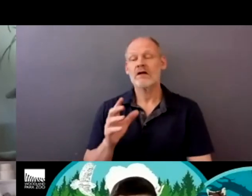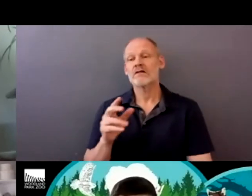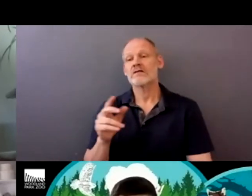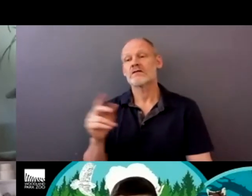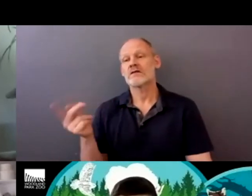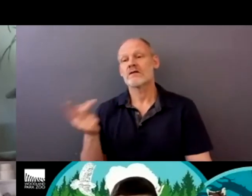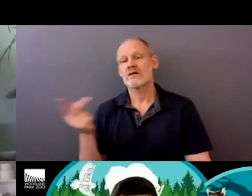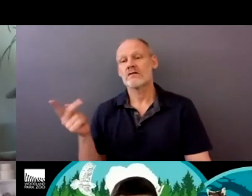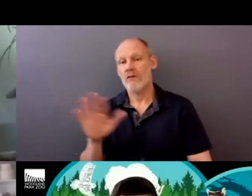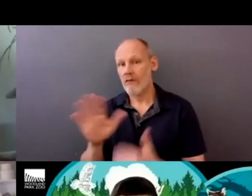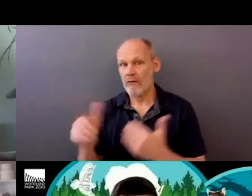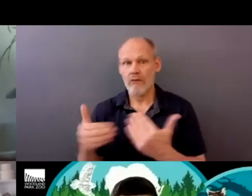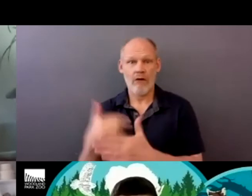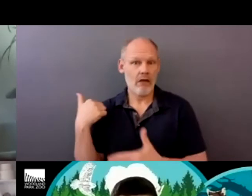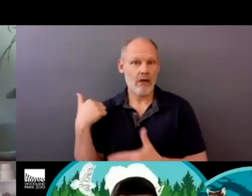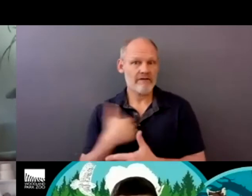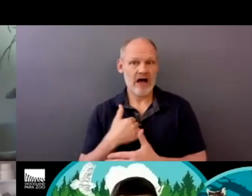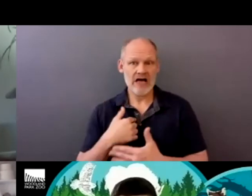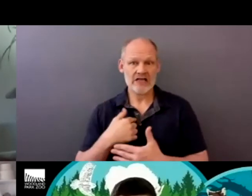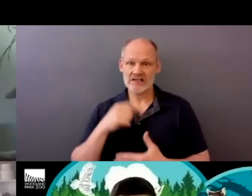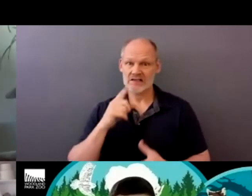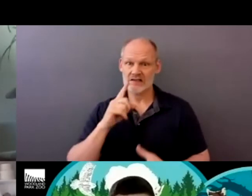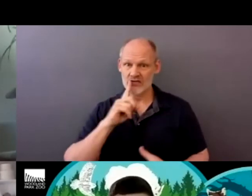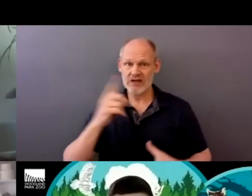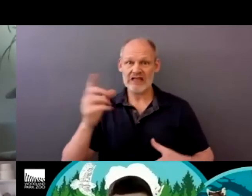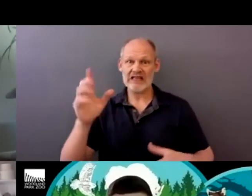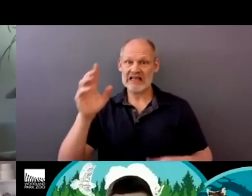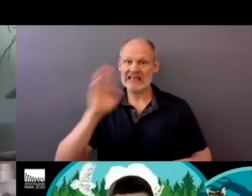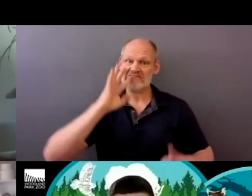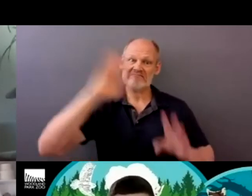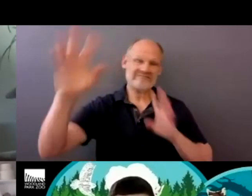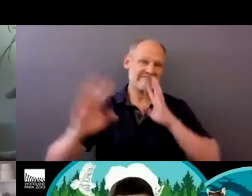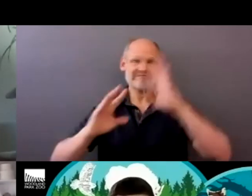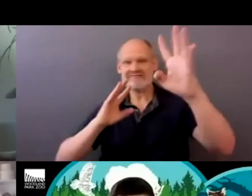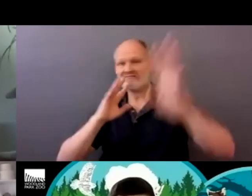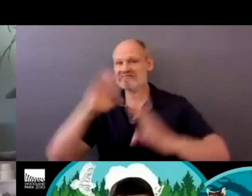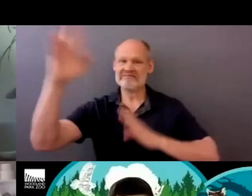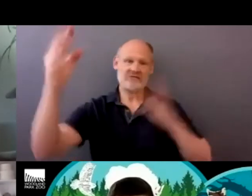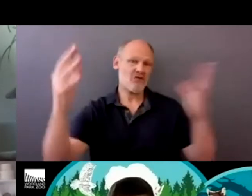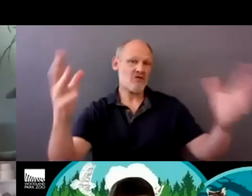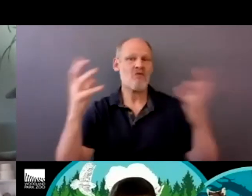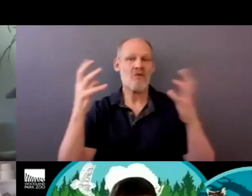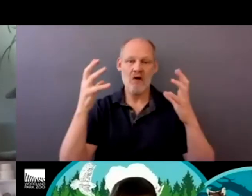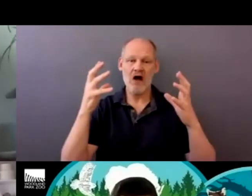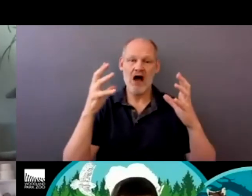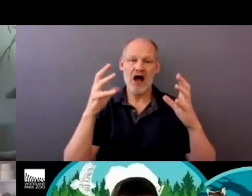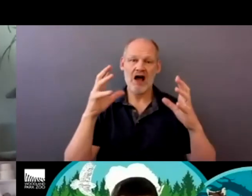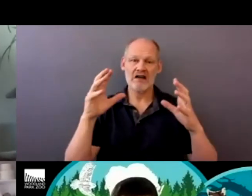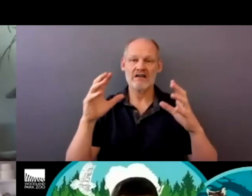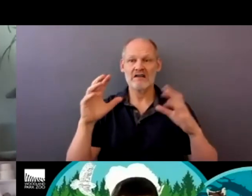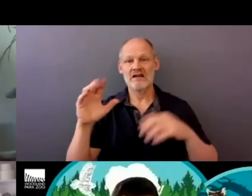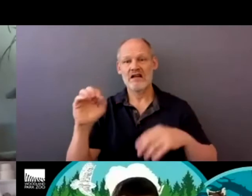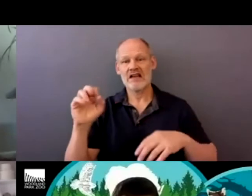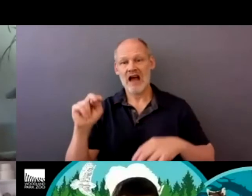to maintain an online programming presence. I don't want to say defending it, but a little